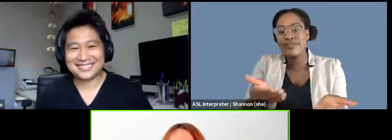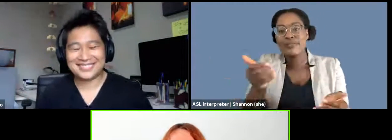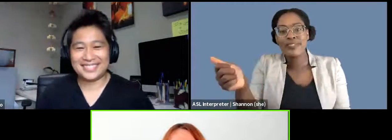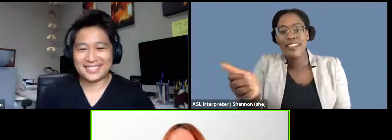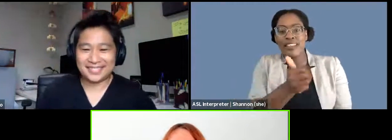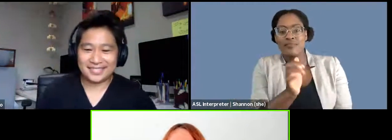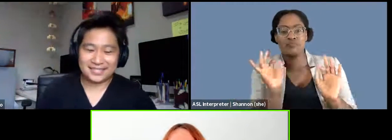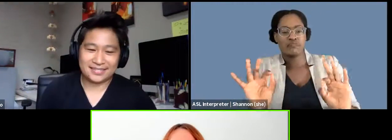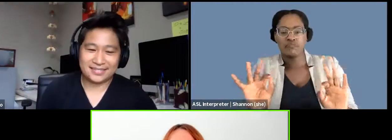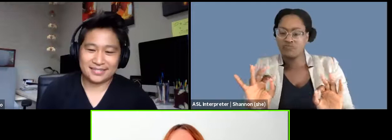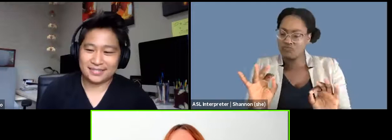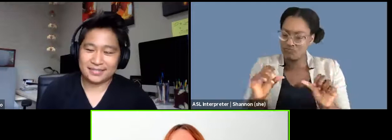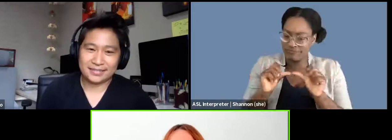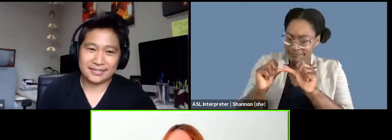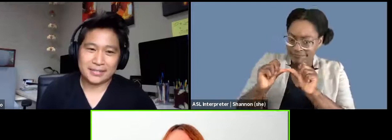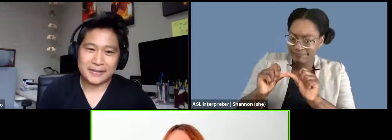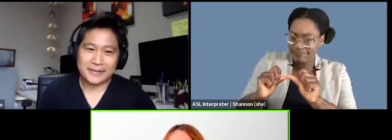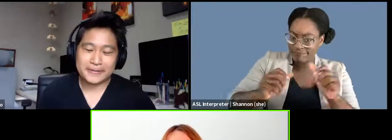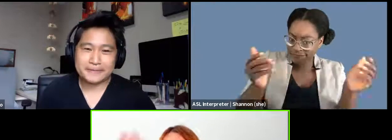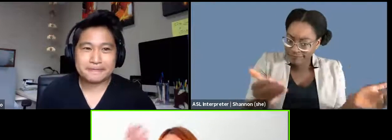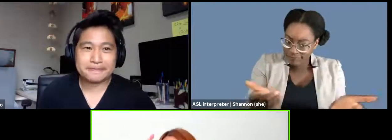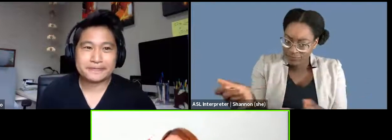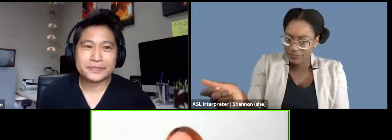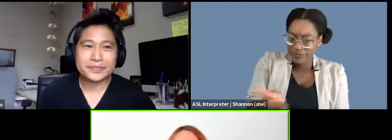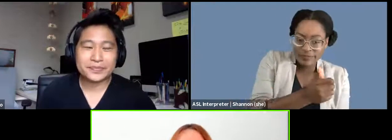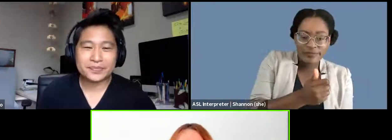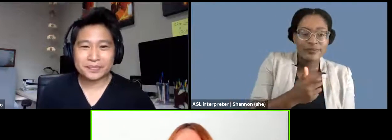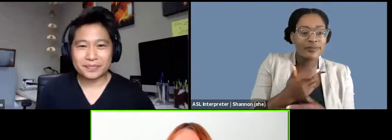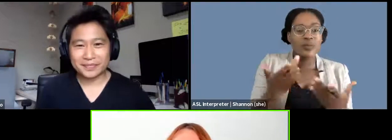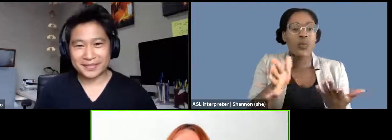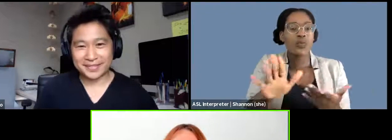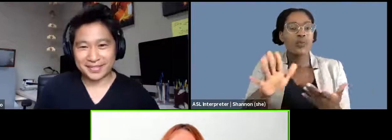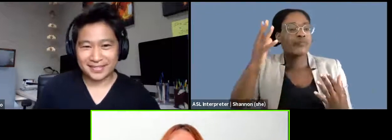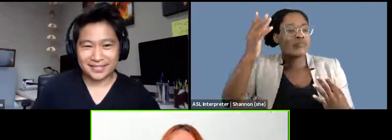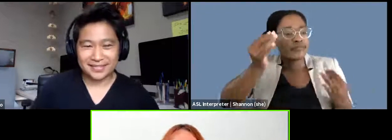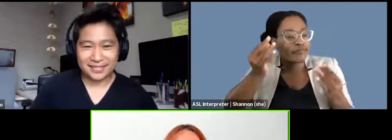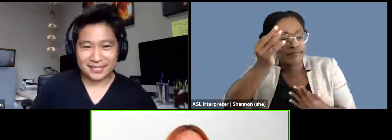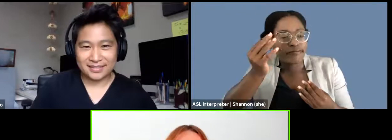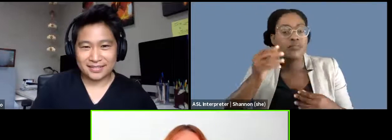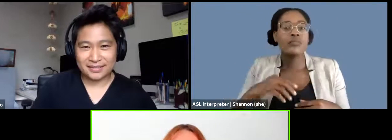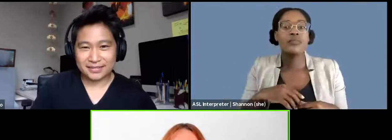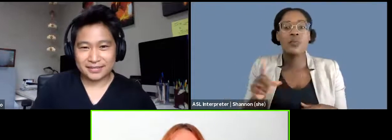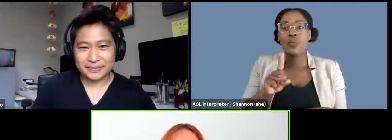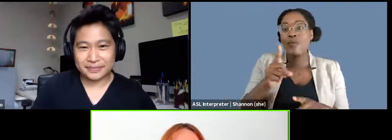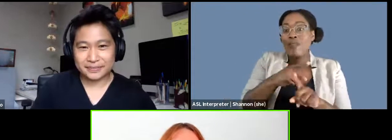are thinking about. Let us know who you are, where you are. Let us know what you are thinking about